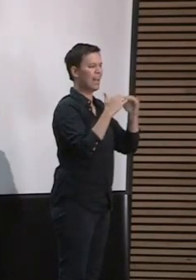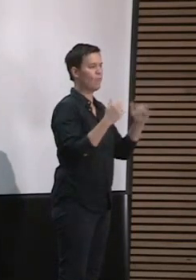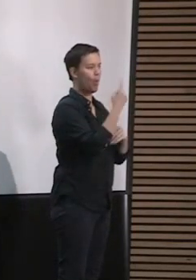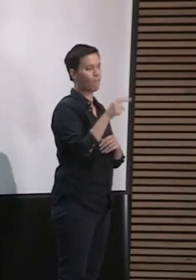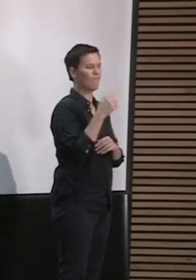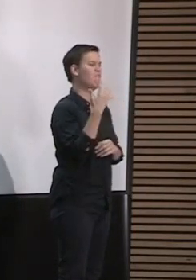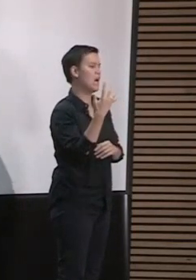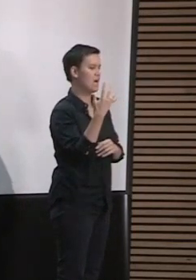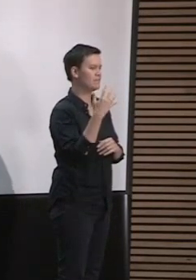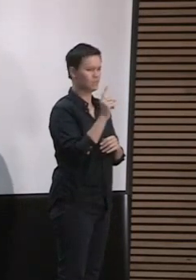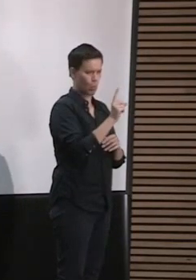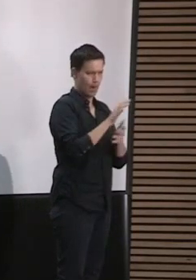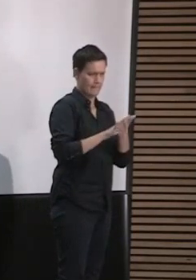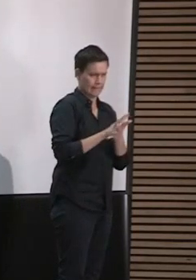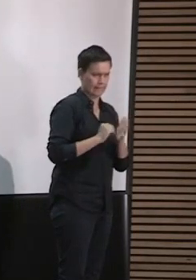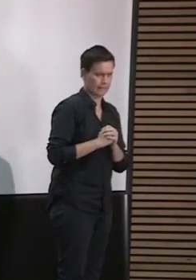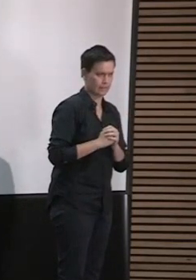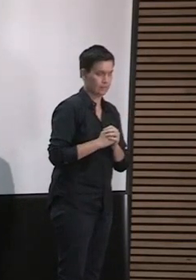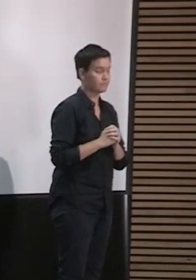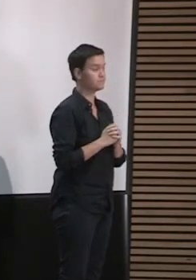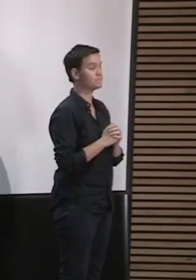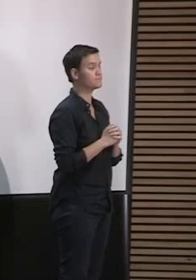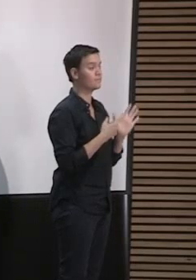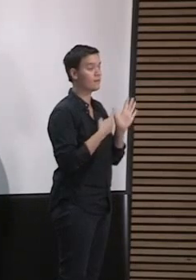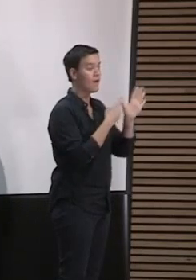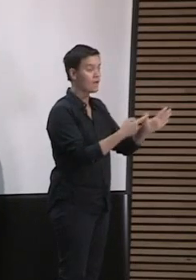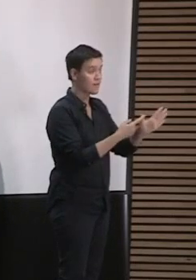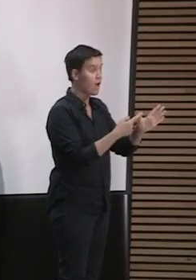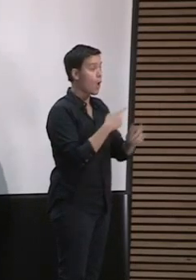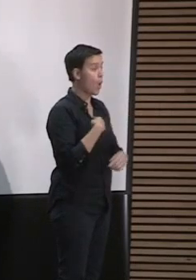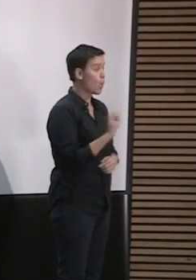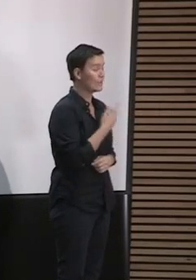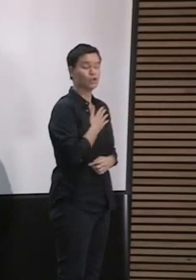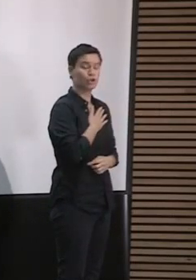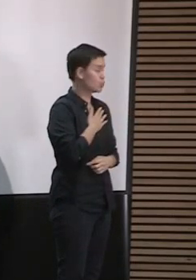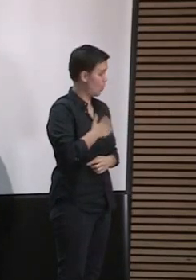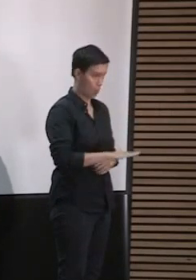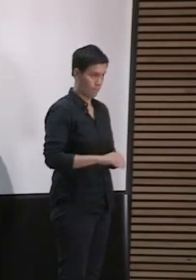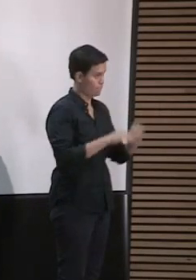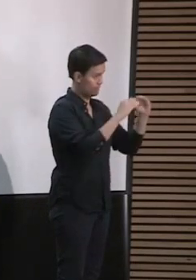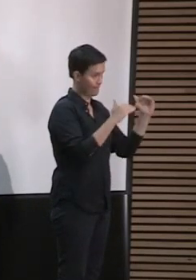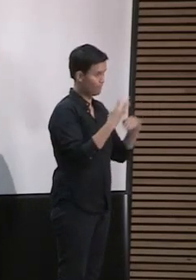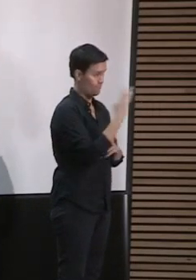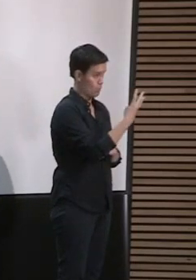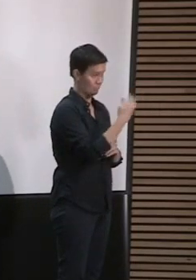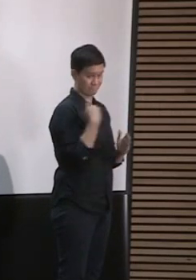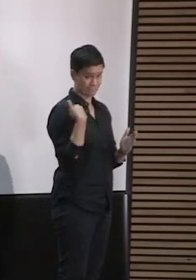what the level 5 could look at? With masks or a ban on mass gatherings? Or moving to